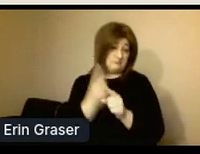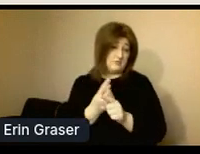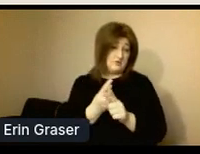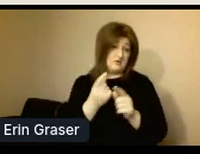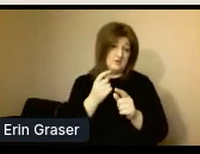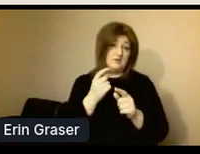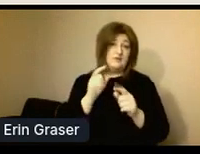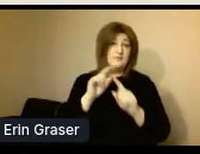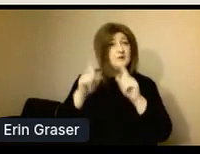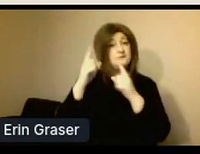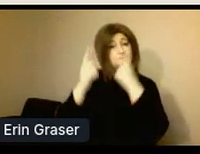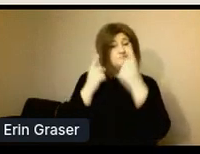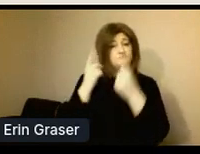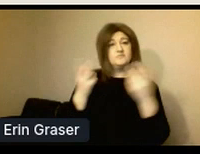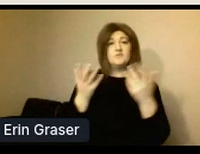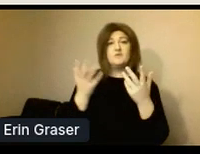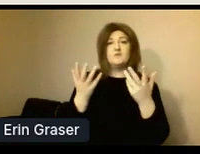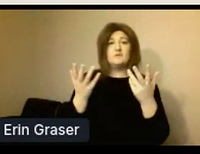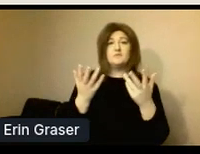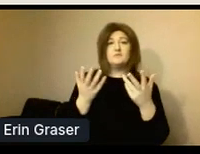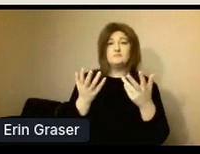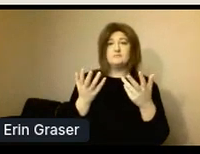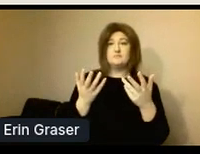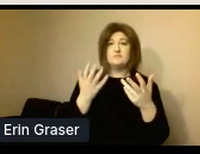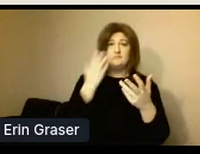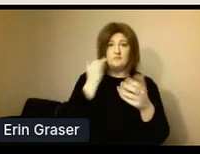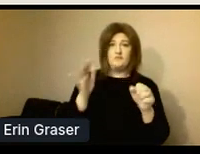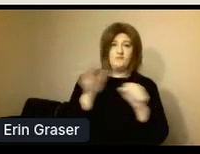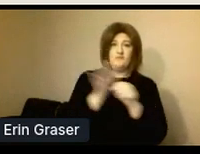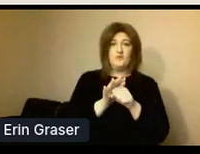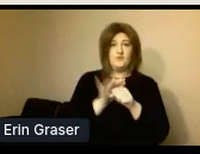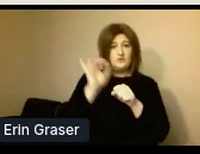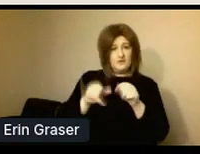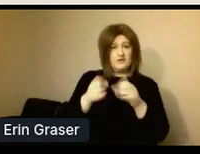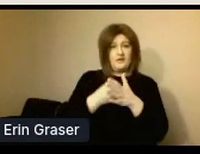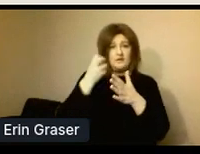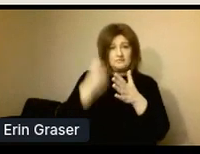But what keeps you from fully leaning into this work?